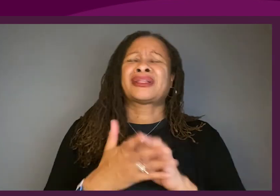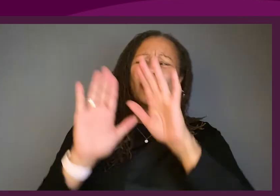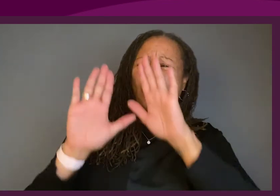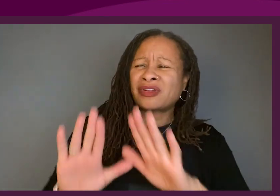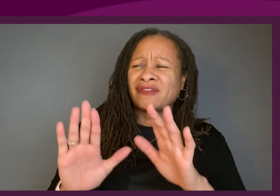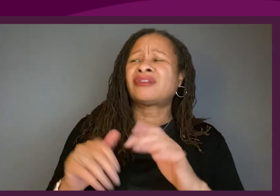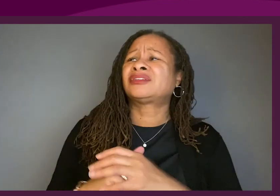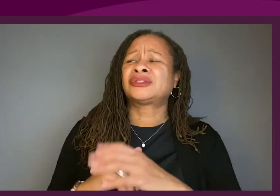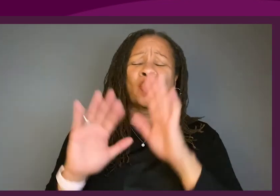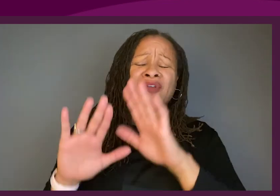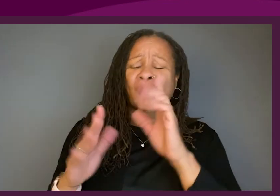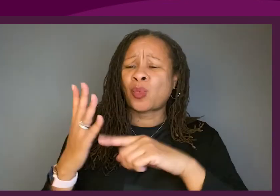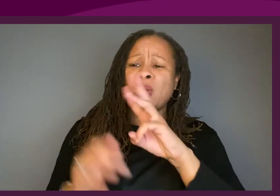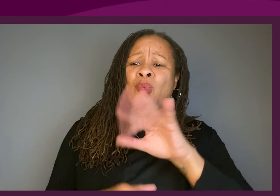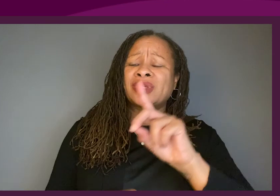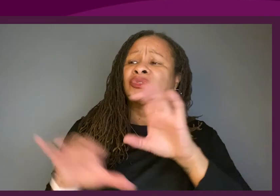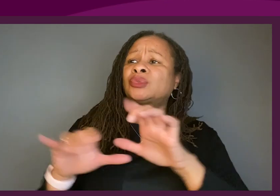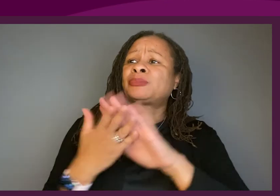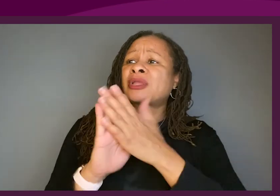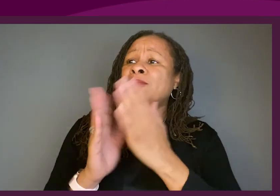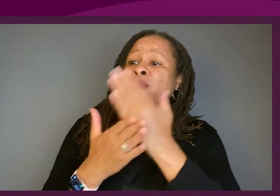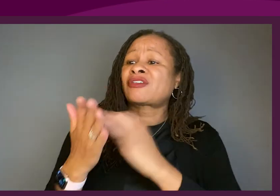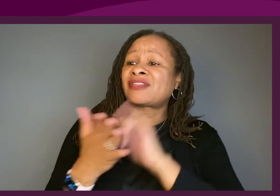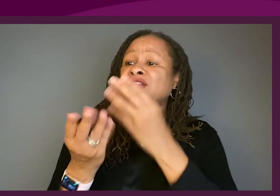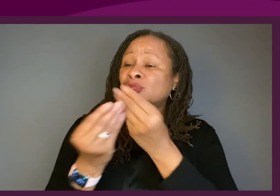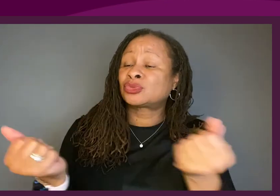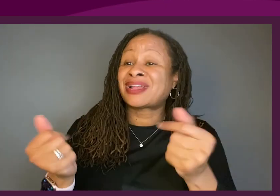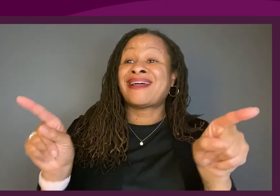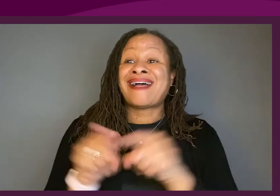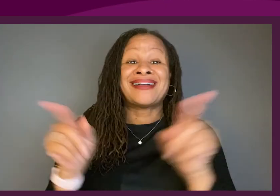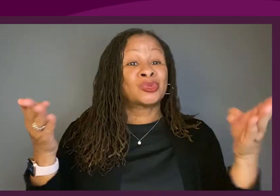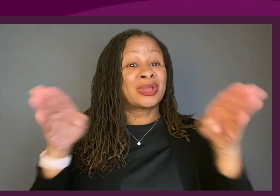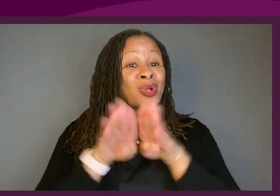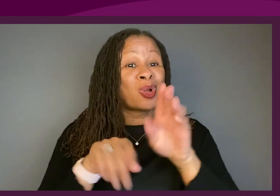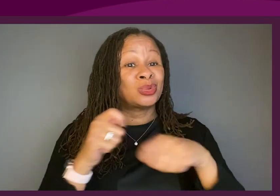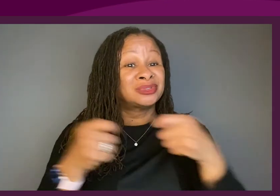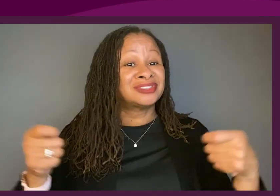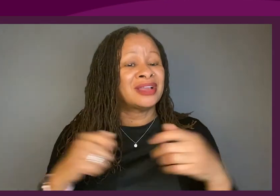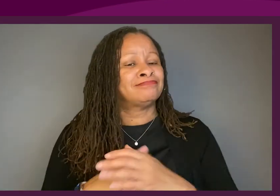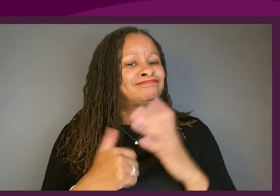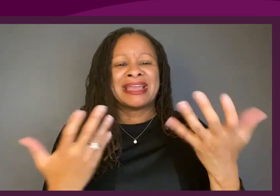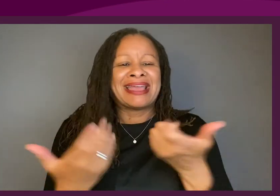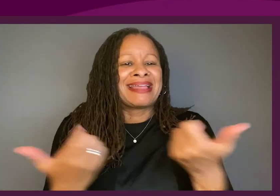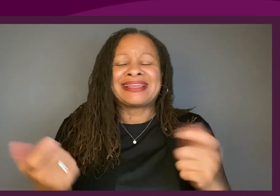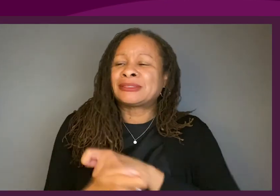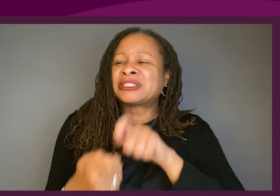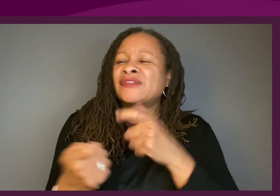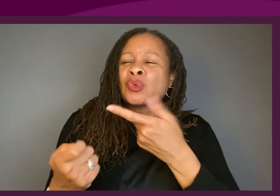I think the one thing I want to say is there is lots of discussion underway about building